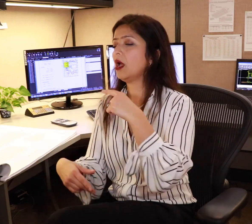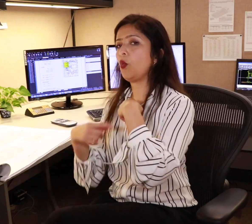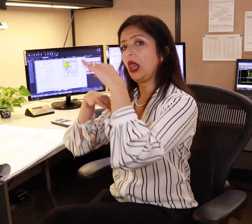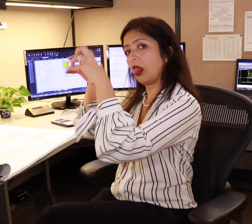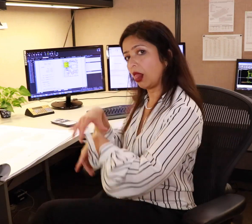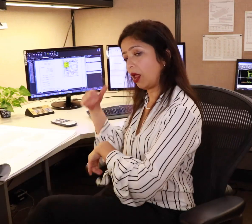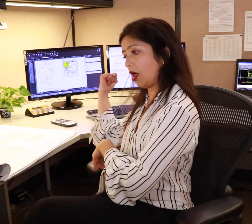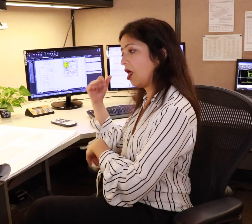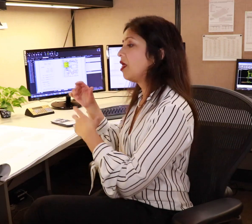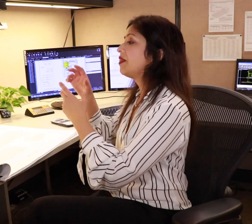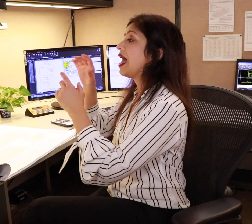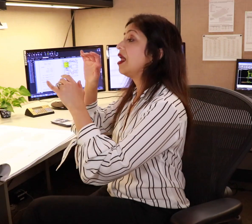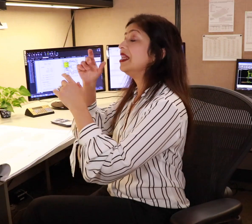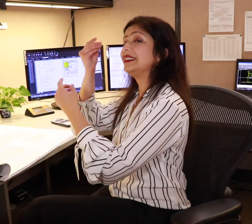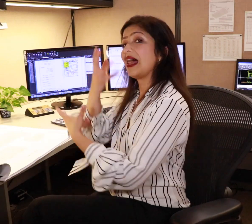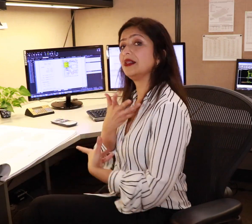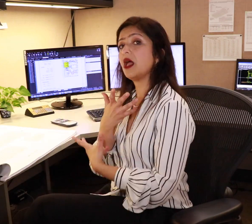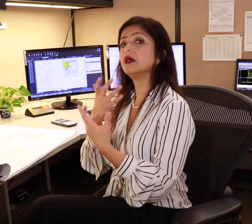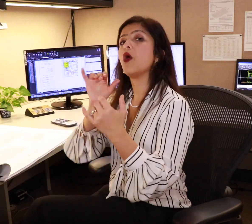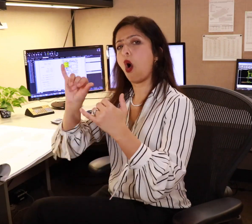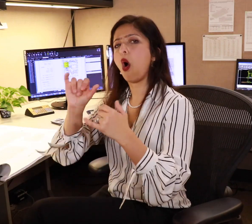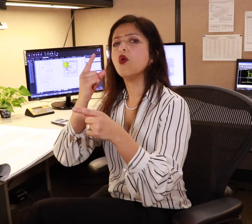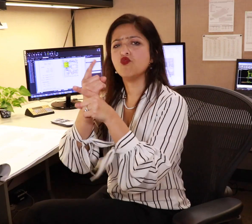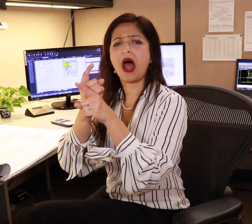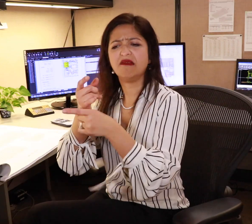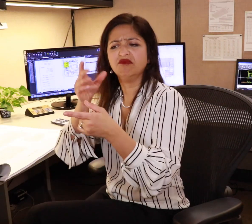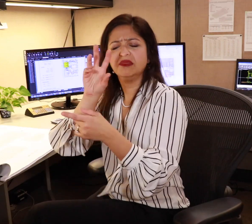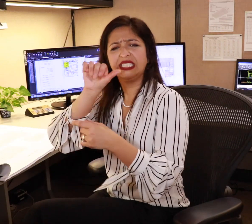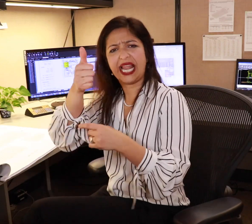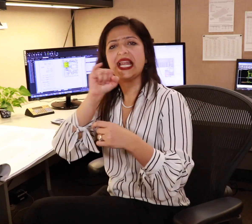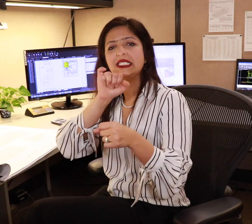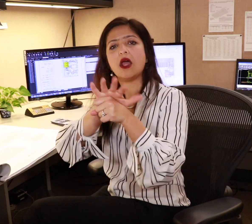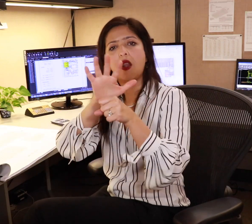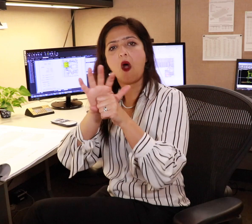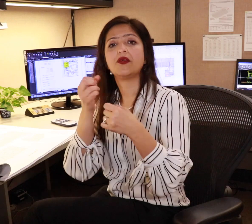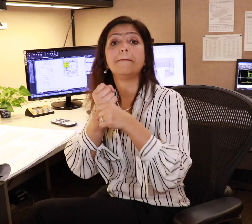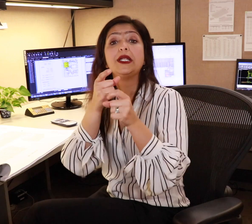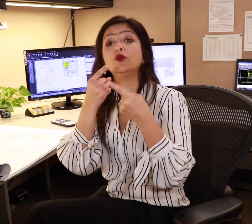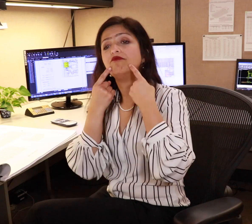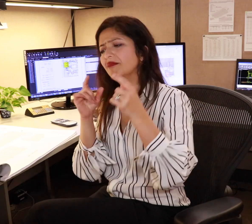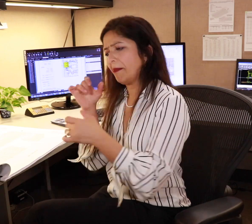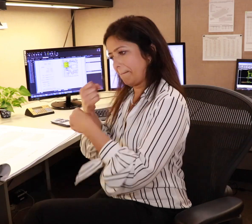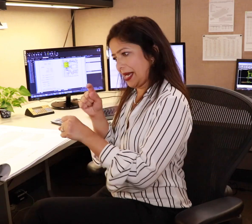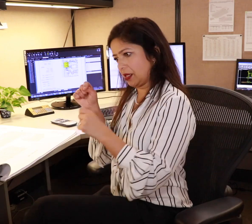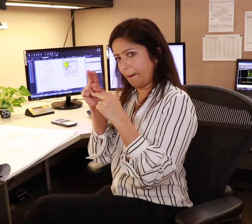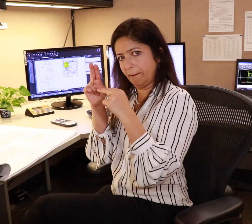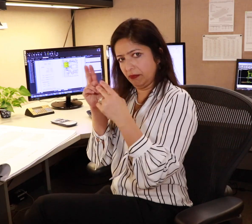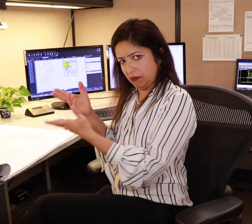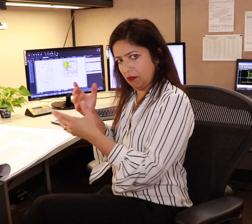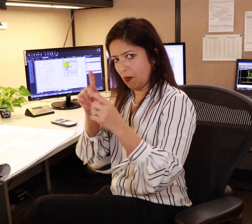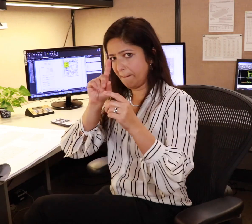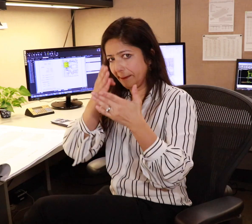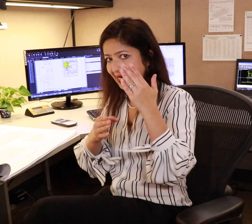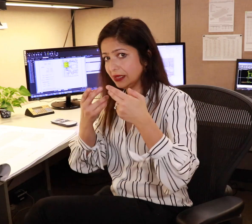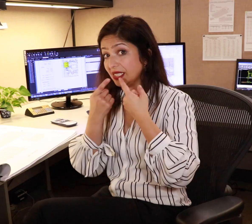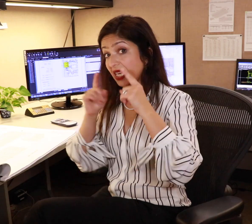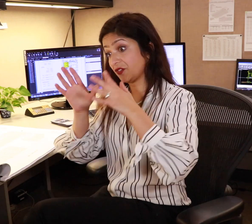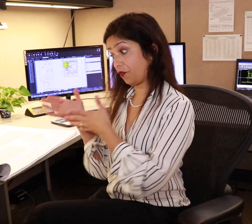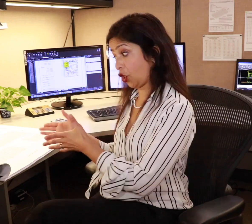I input that data in the software and it will tell me if 10 reinforcement strands is enough. If it is, it will be a successful build.